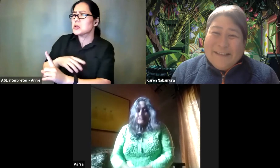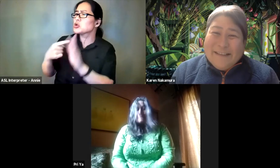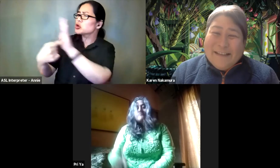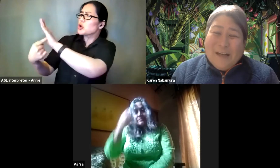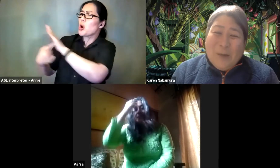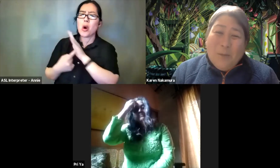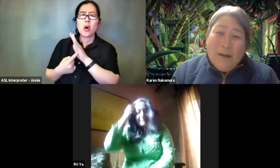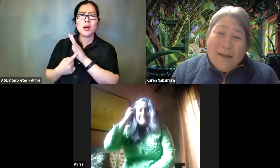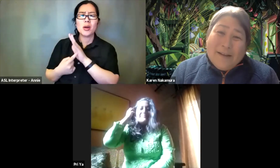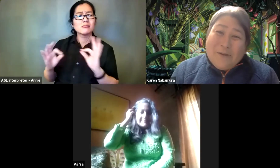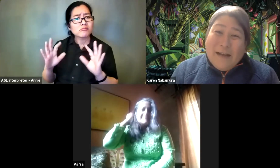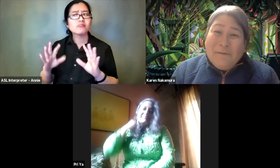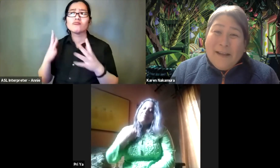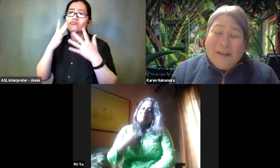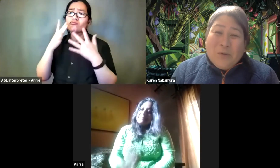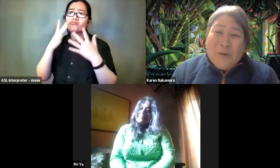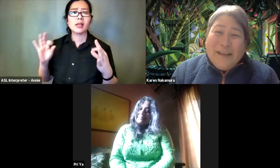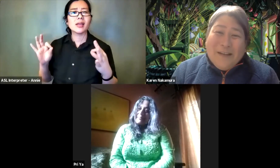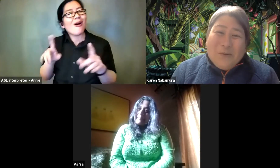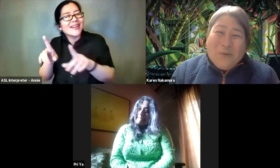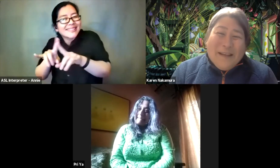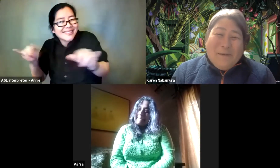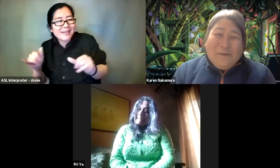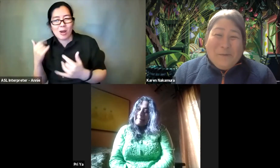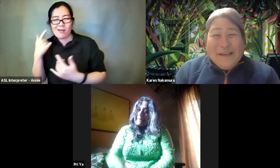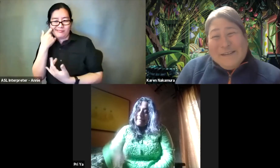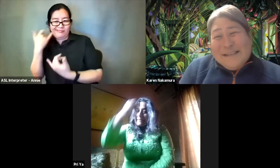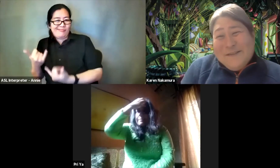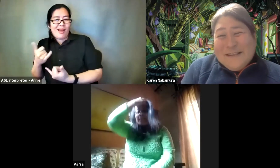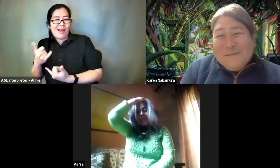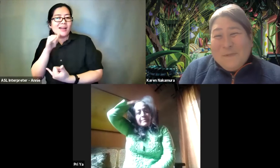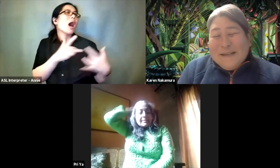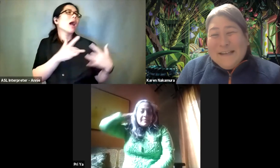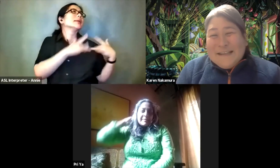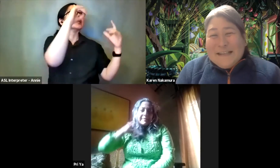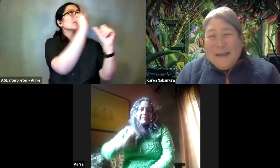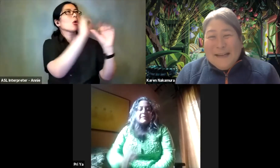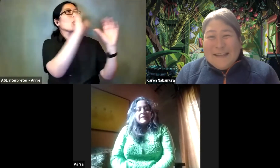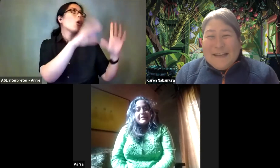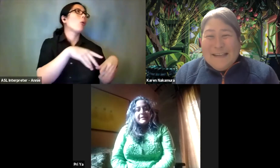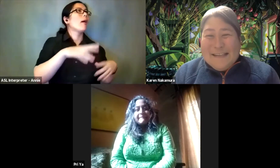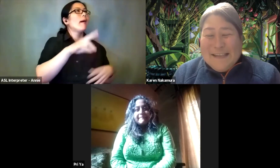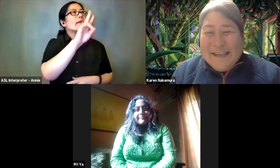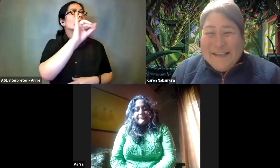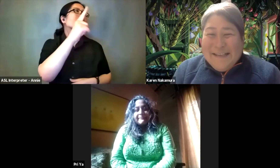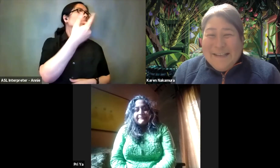Karen Nakamura: The grandfather we we have we soon begin to suspect that he is the you